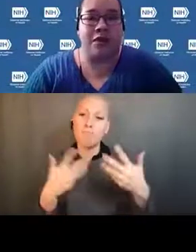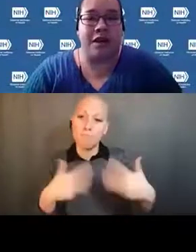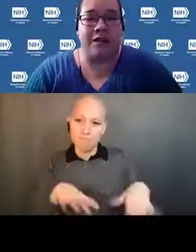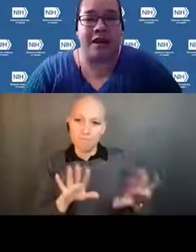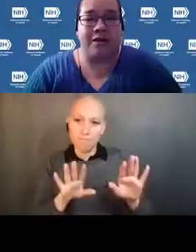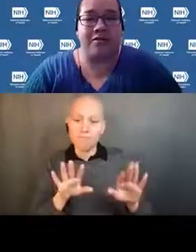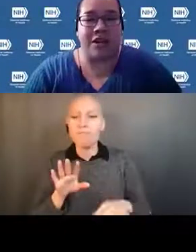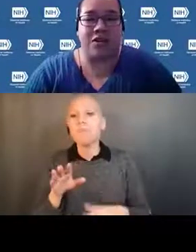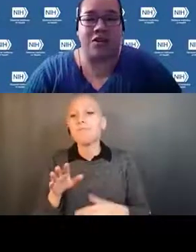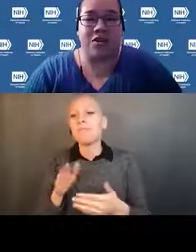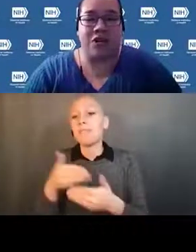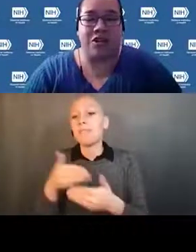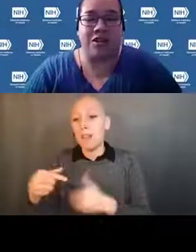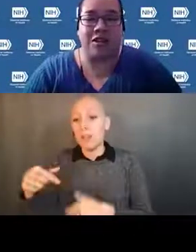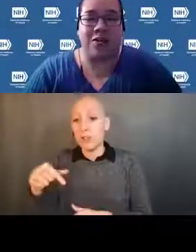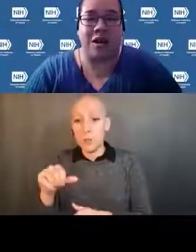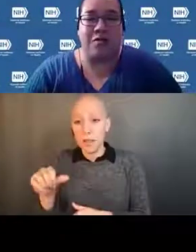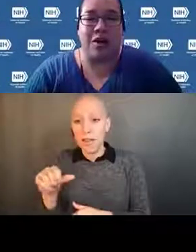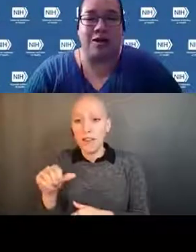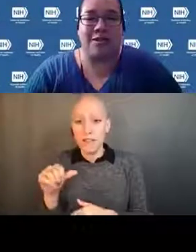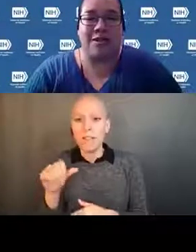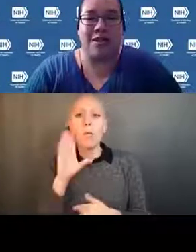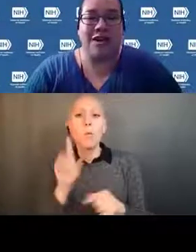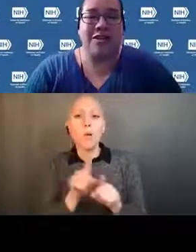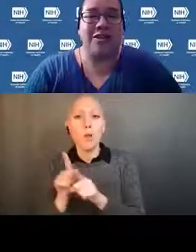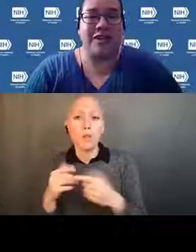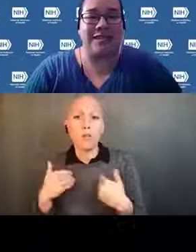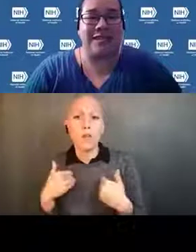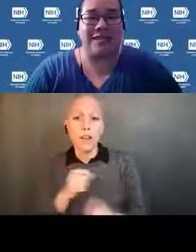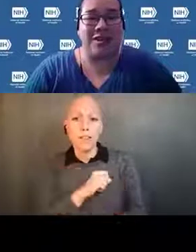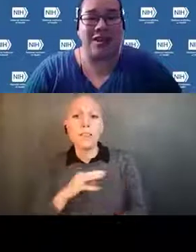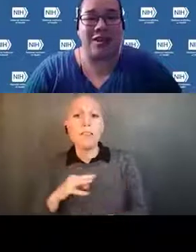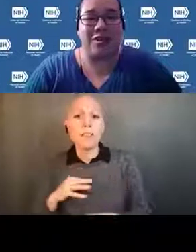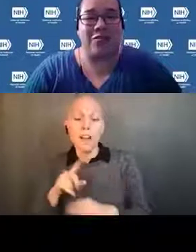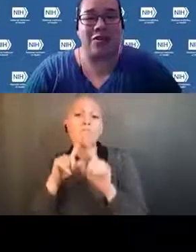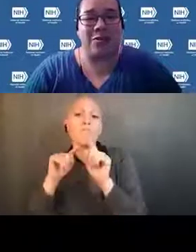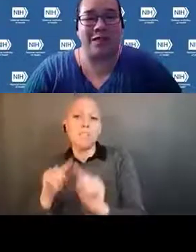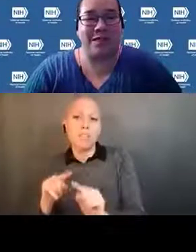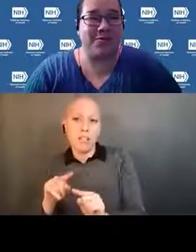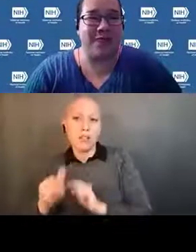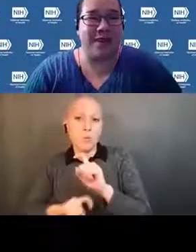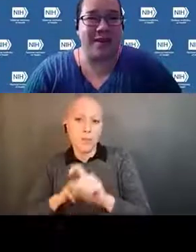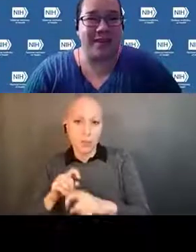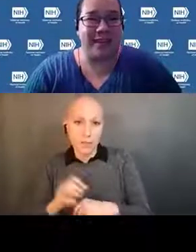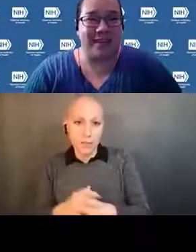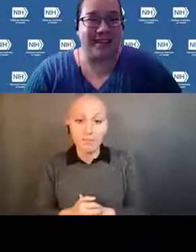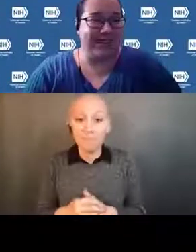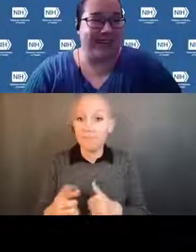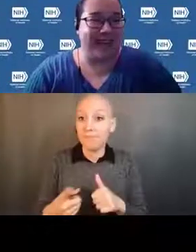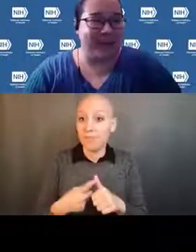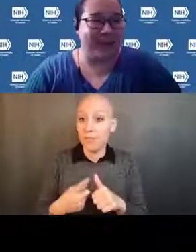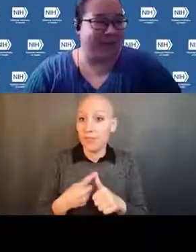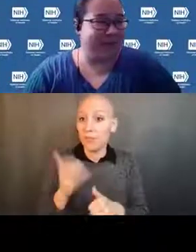and A staff to answer your questions in the Q and A box. So let's get started, your first presenter will be Emily Linde, take it away.